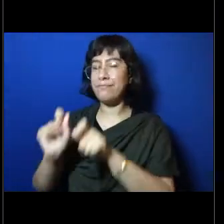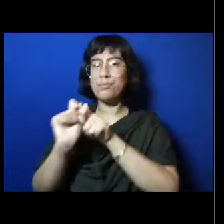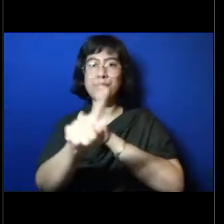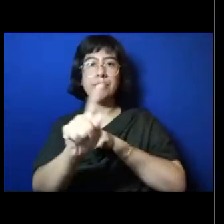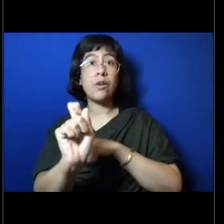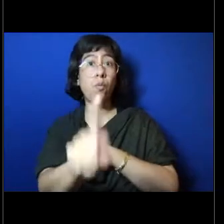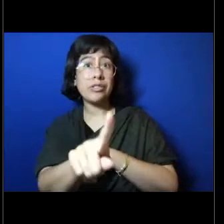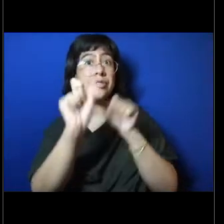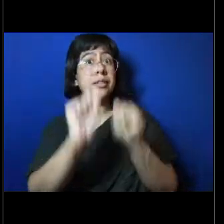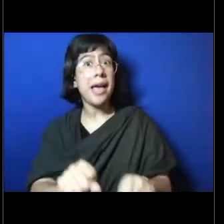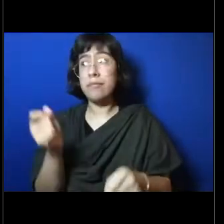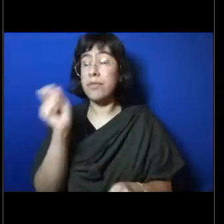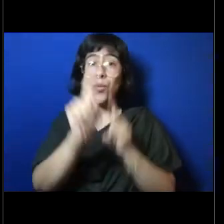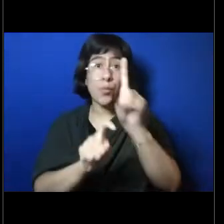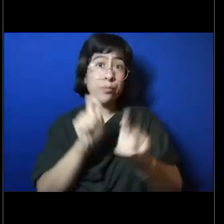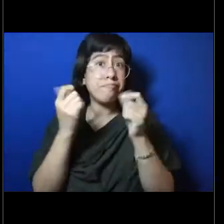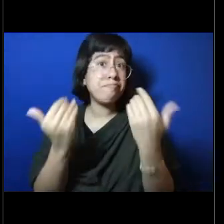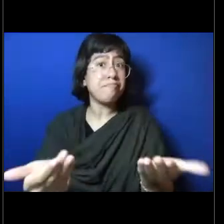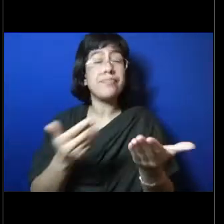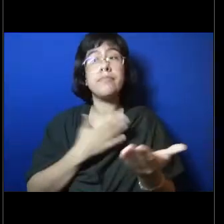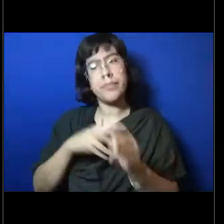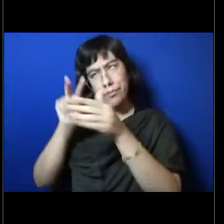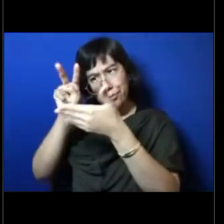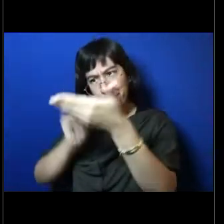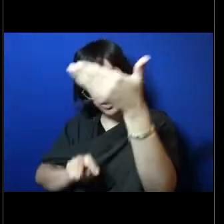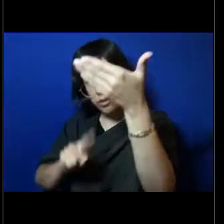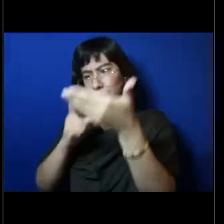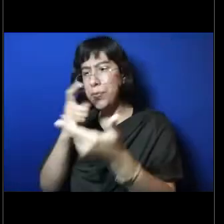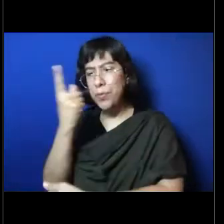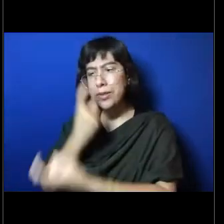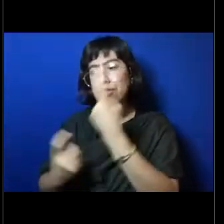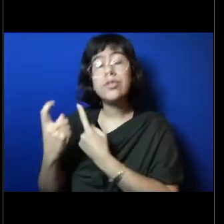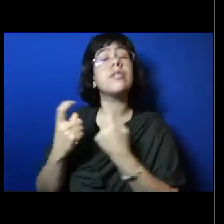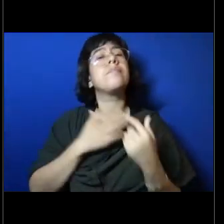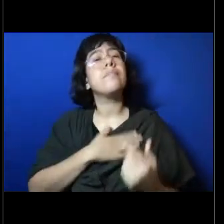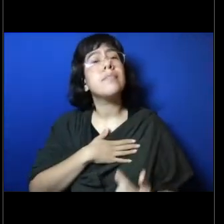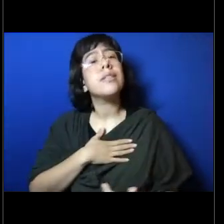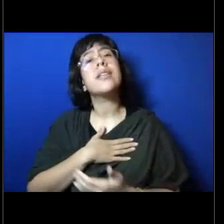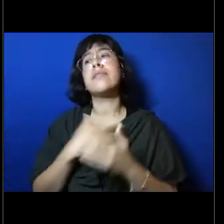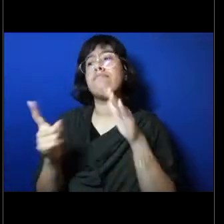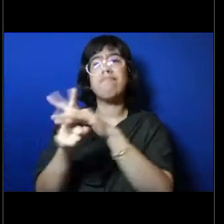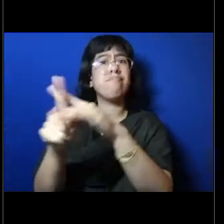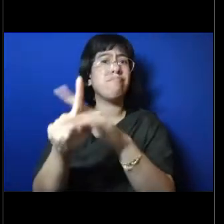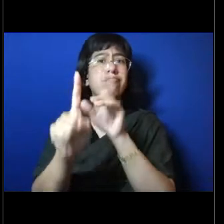during the presentation, I'll be keeping track for Dave. We encourage you to write them as they come up and then when he pauses,